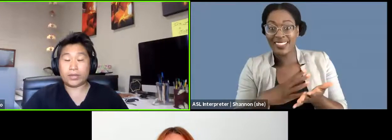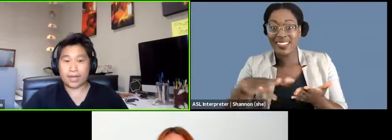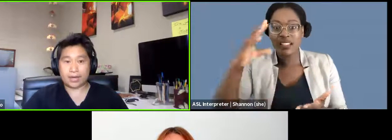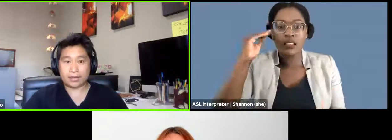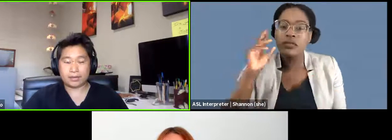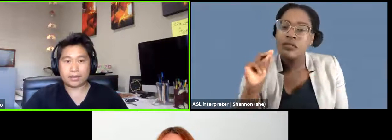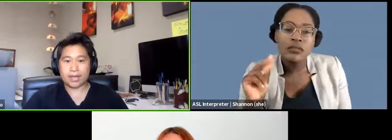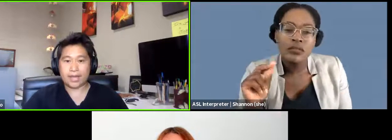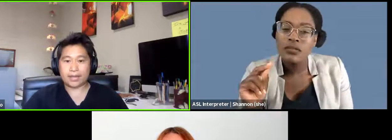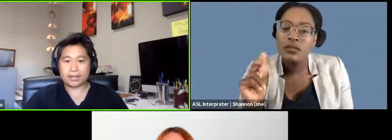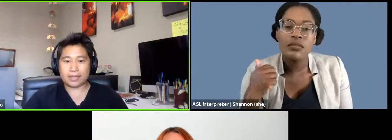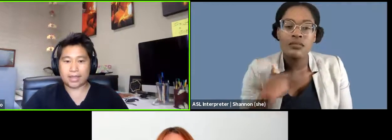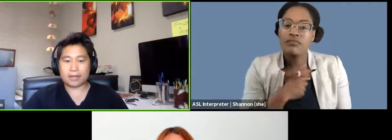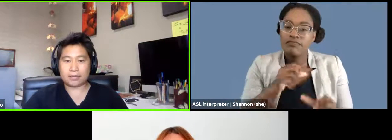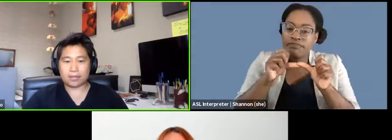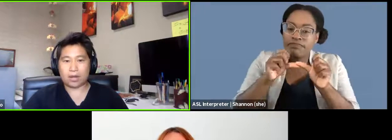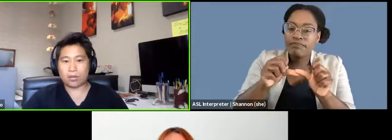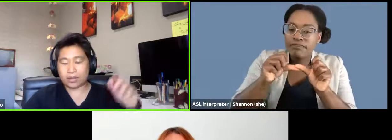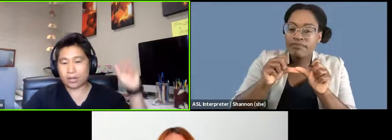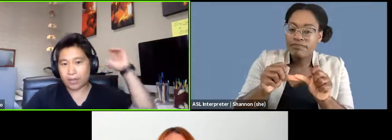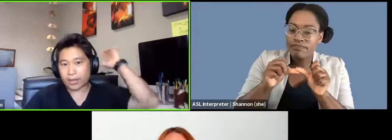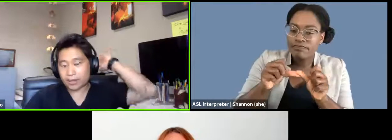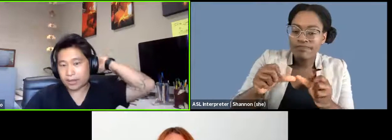we care and it is absolutely always on our radar.